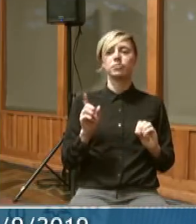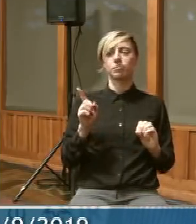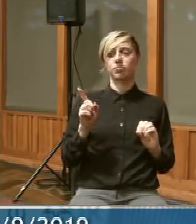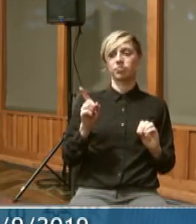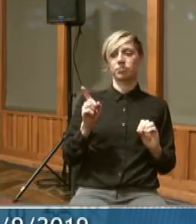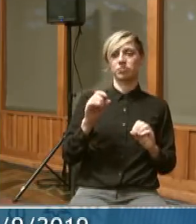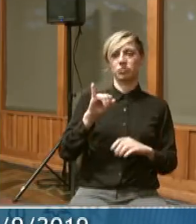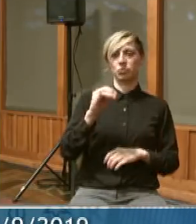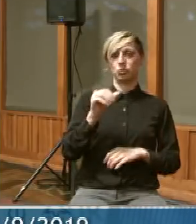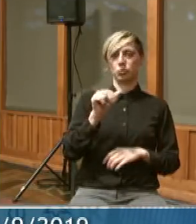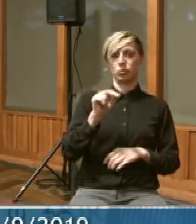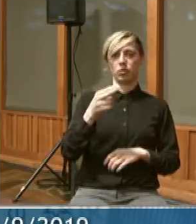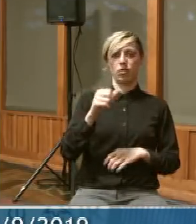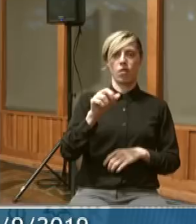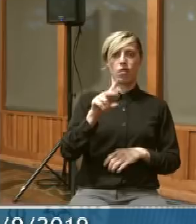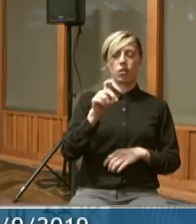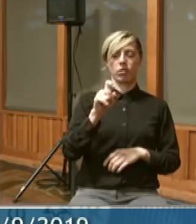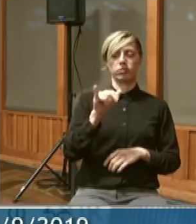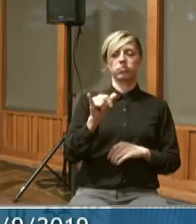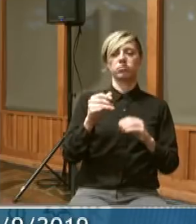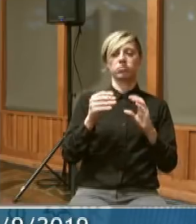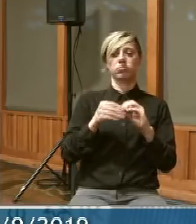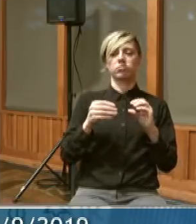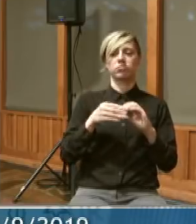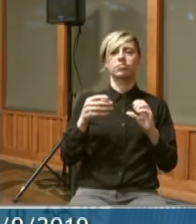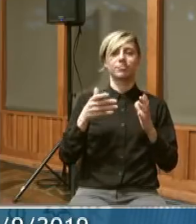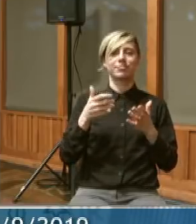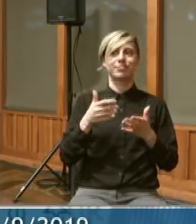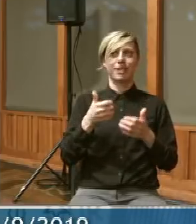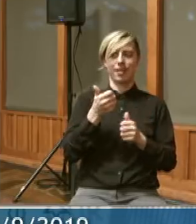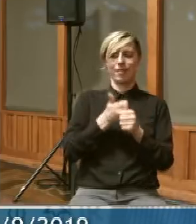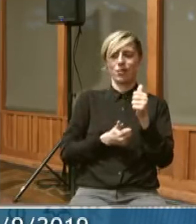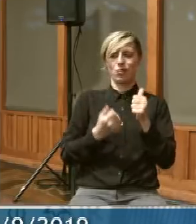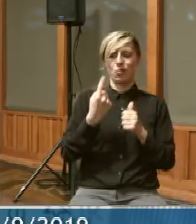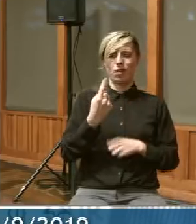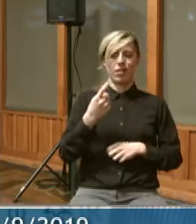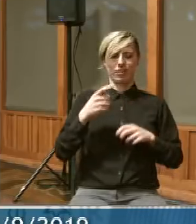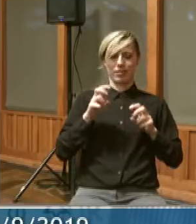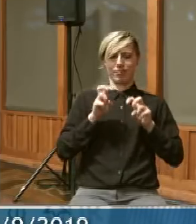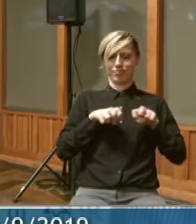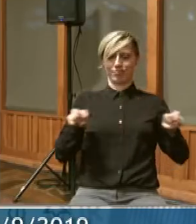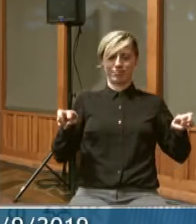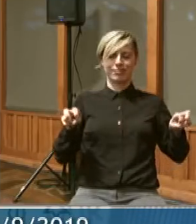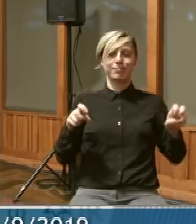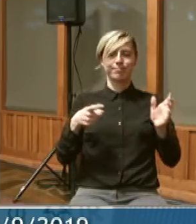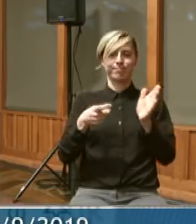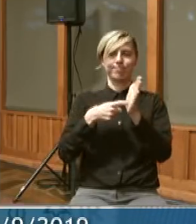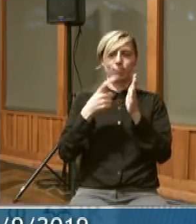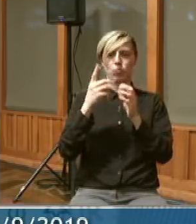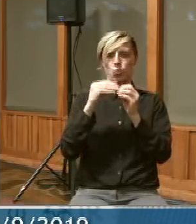RECREATION BUDGET LEVEL AS IN THE CURRENT YEAR. AS THE COMMISSIONER RECENTLY SAID IT HELPS EVERYONE TO GIVE